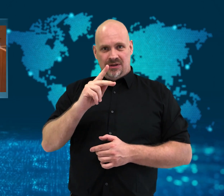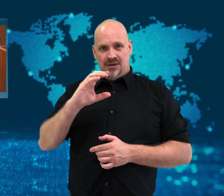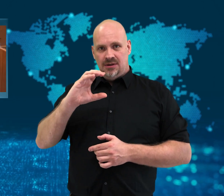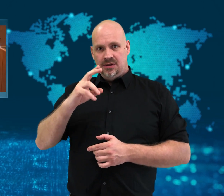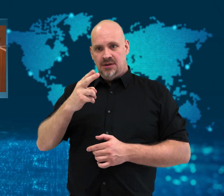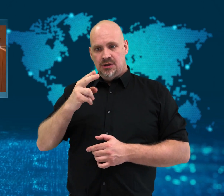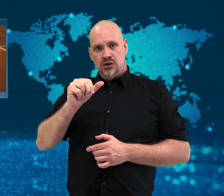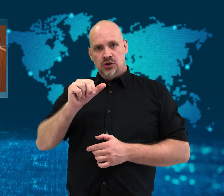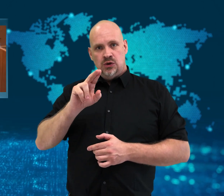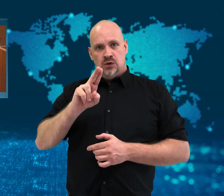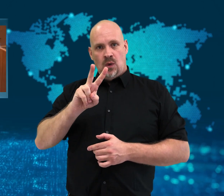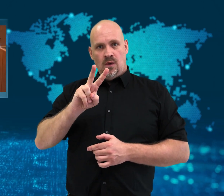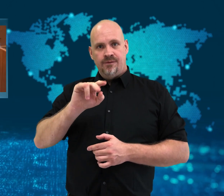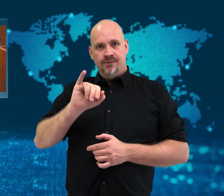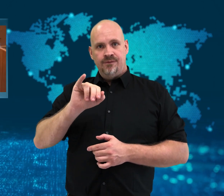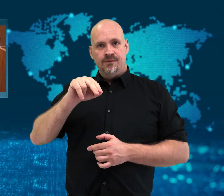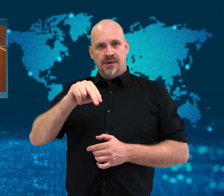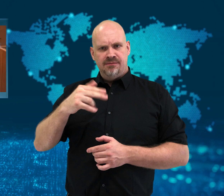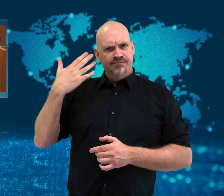On Tuesday,